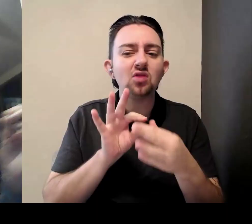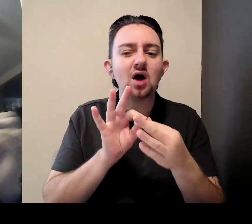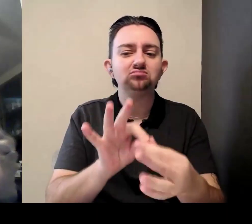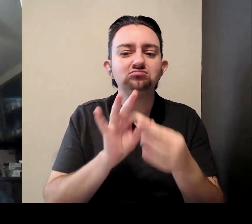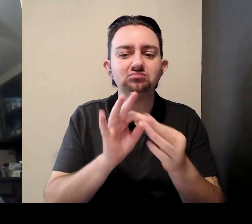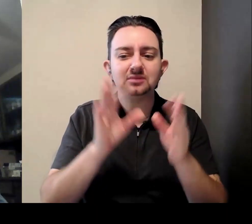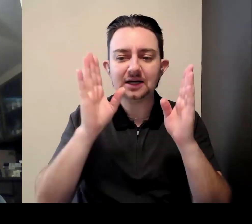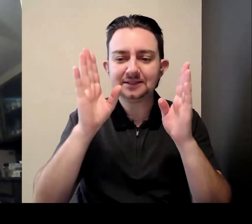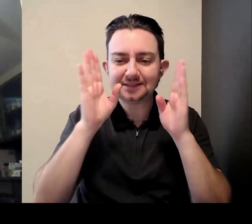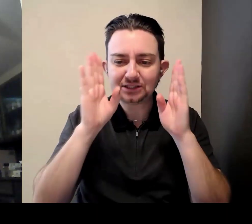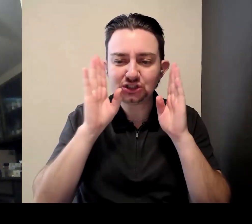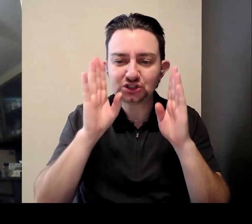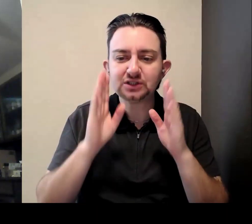My first baby